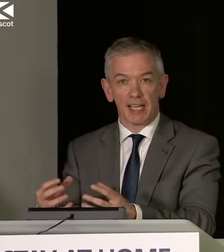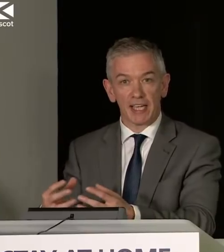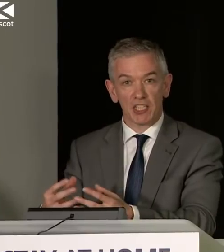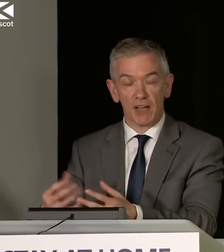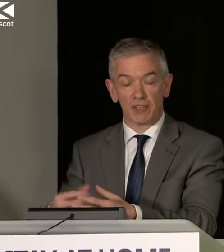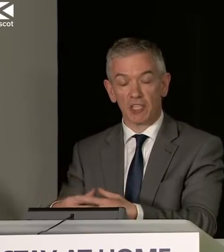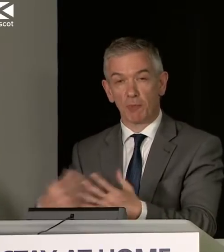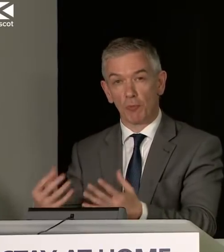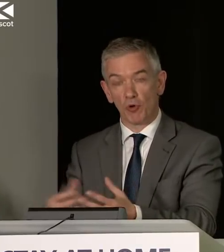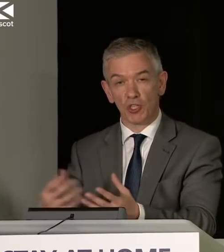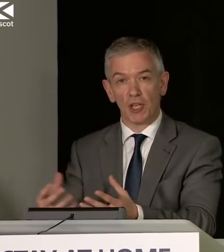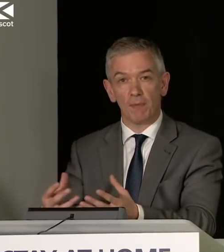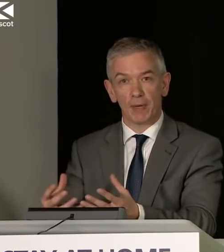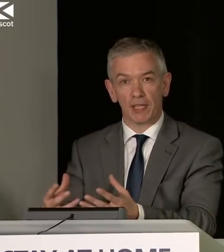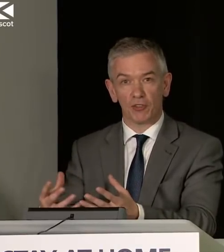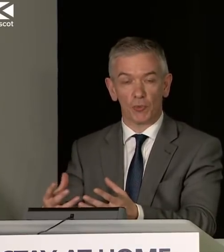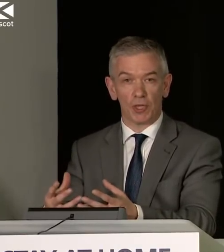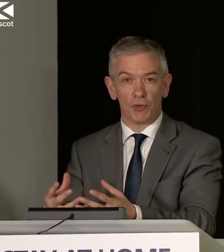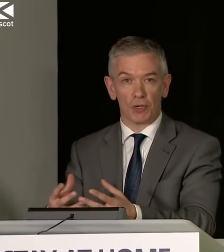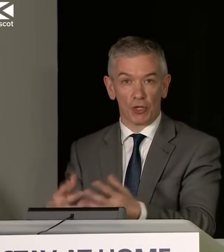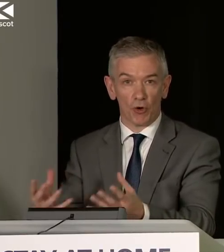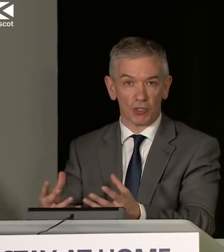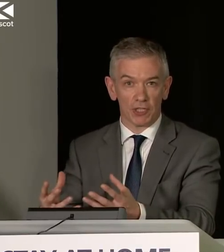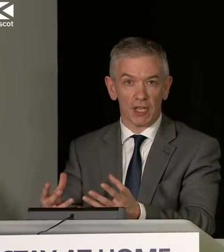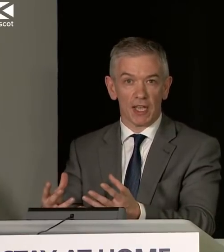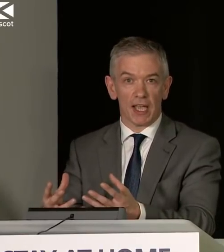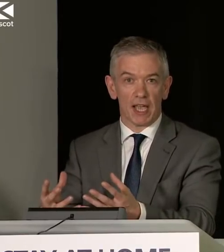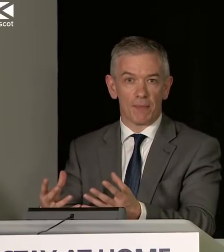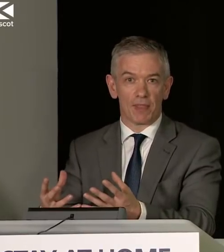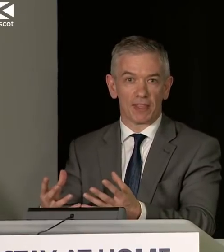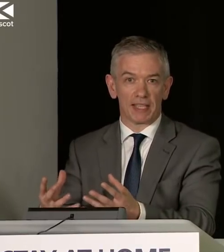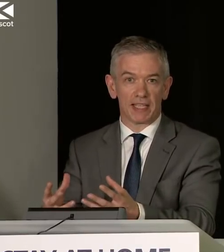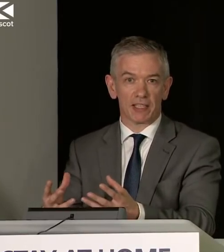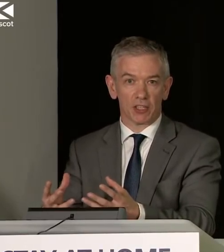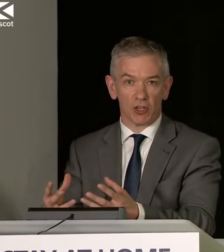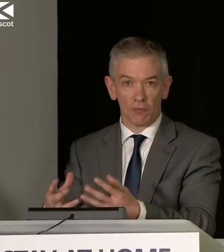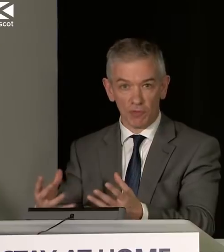actually have a disproportional impact on the way that we record the data that comes